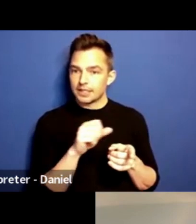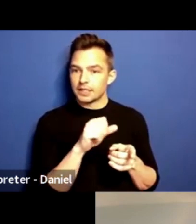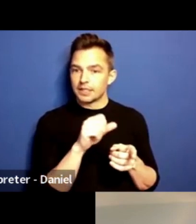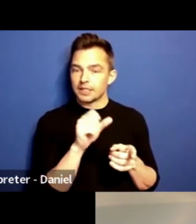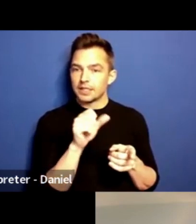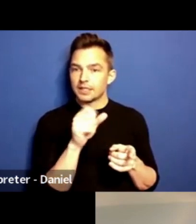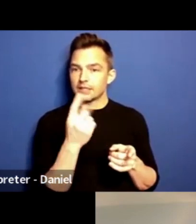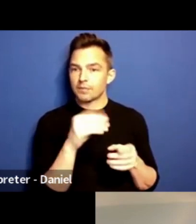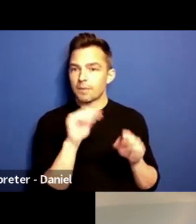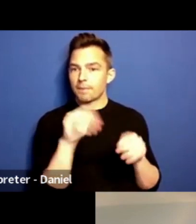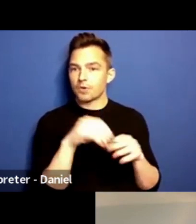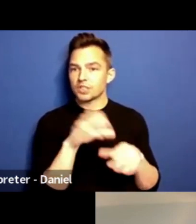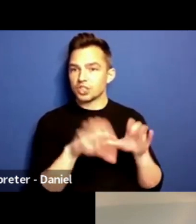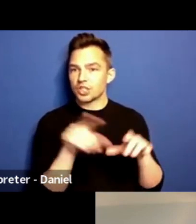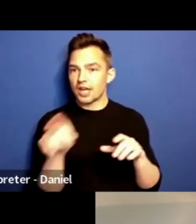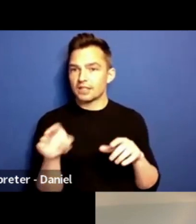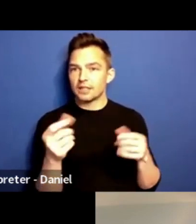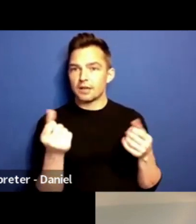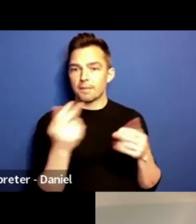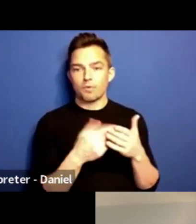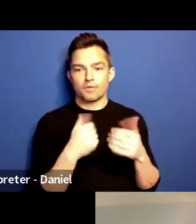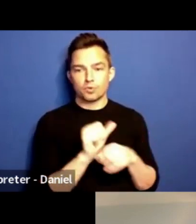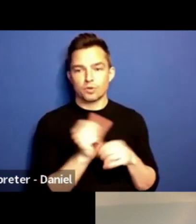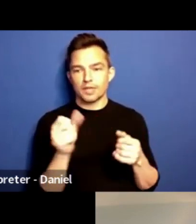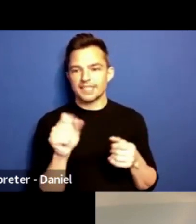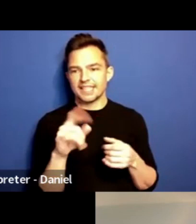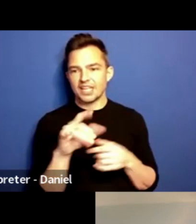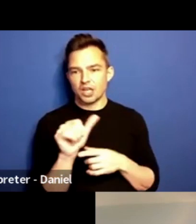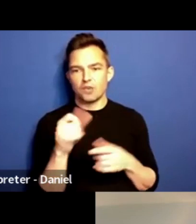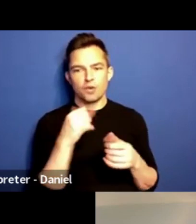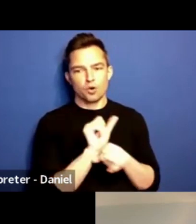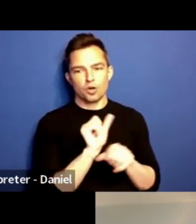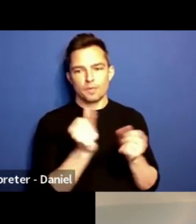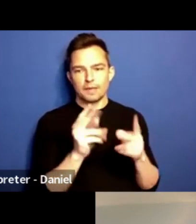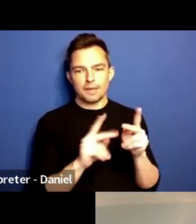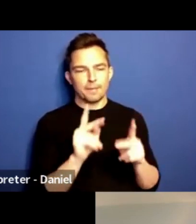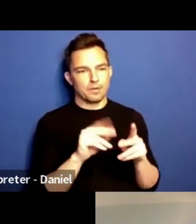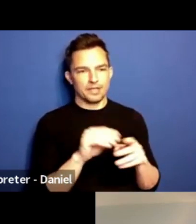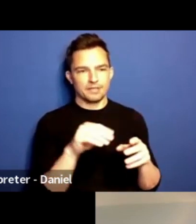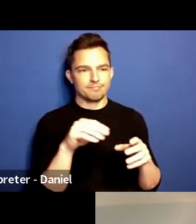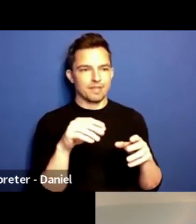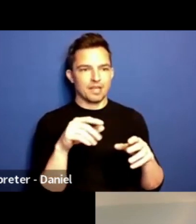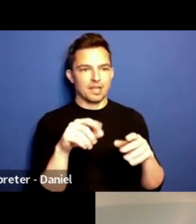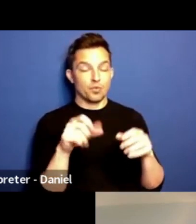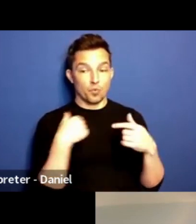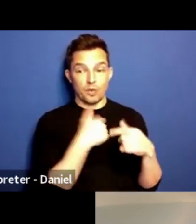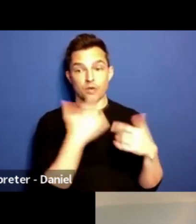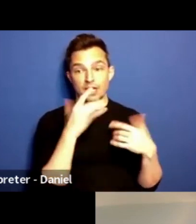have worked with multiple individuals who were able to get out of incarceration, with the